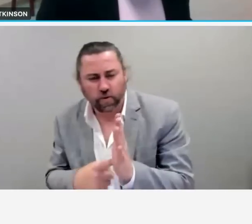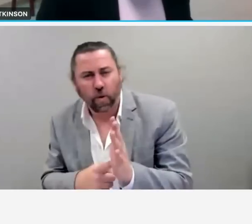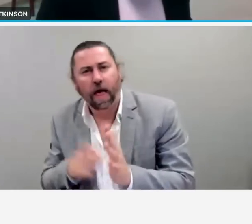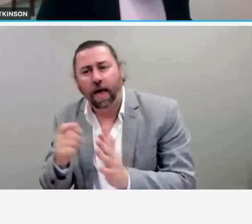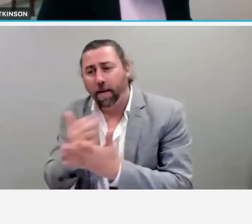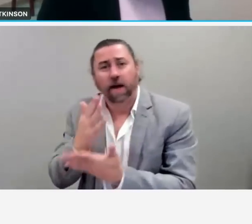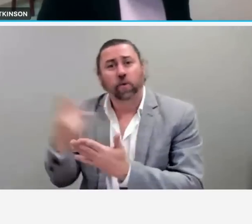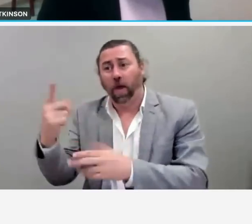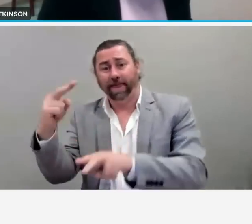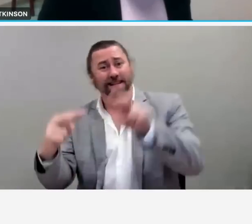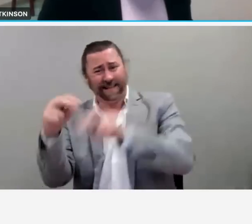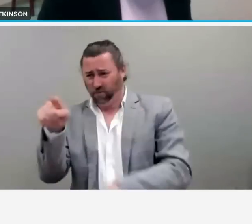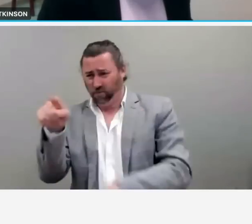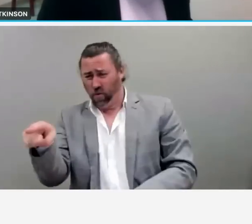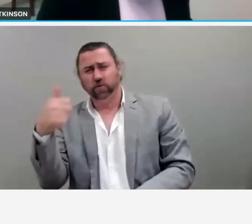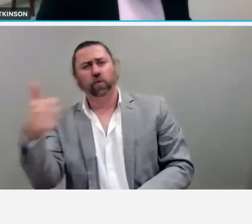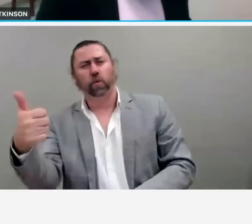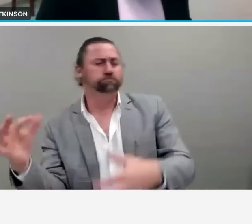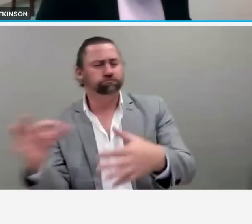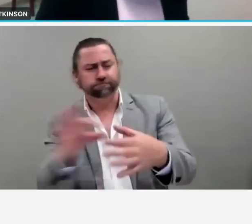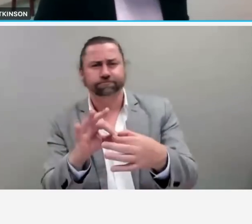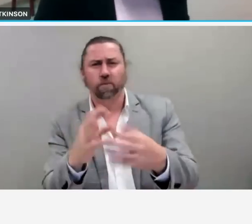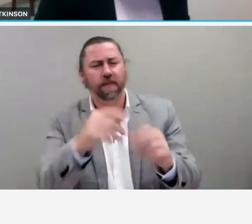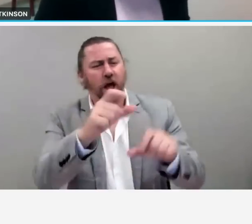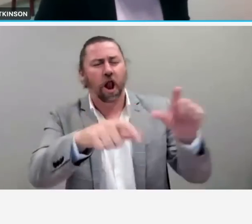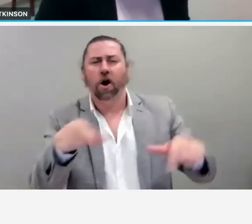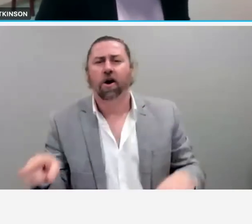how to ensure cultural safety for all clients undergoing an aged care assessment.